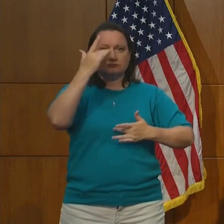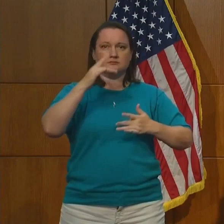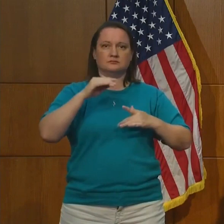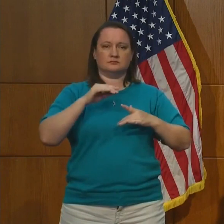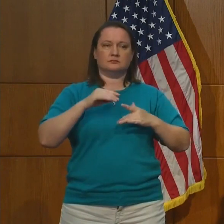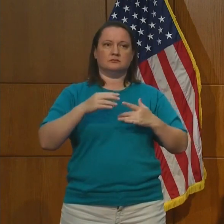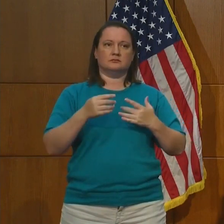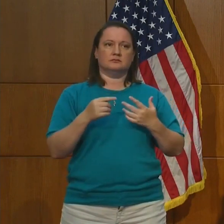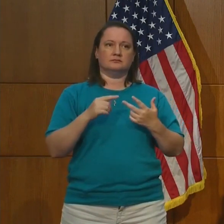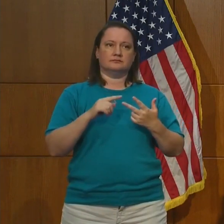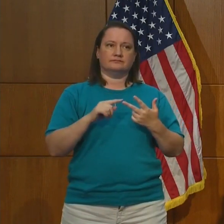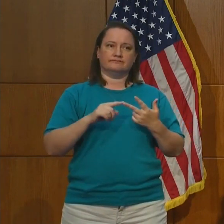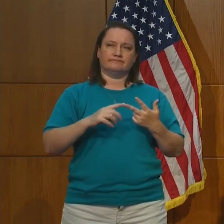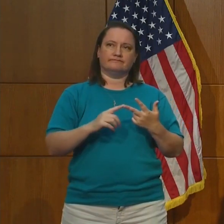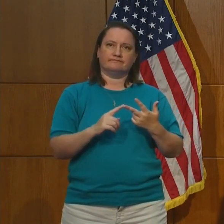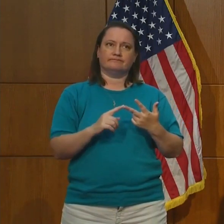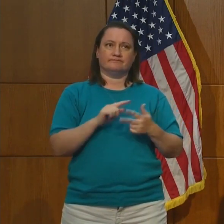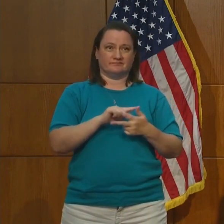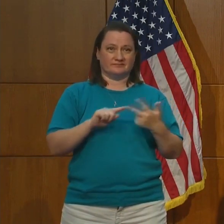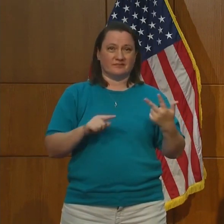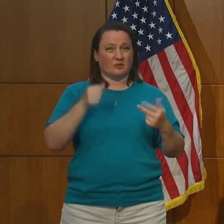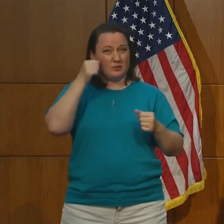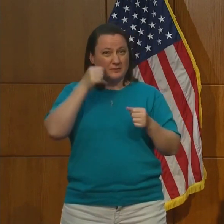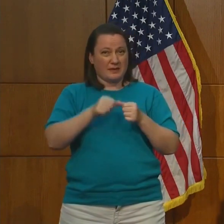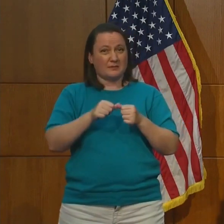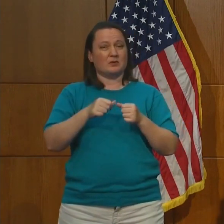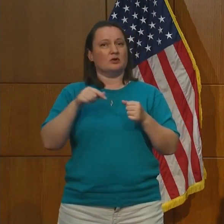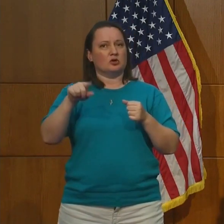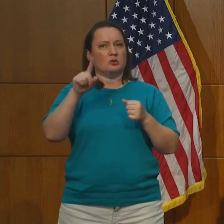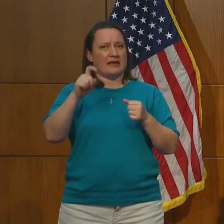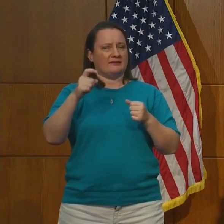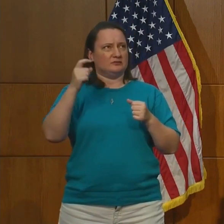WHERE THERE INDIVIDUALS WITH